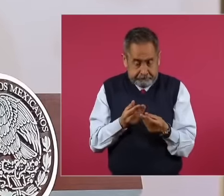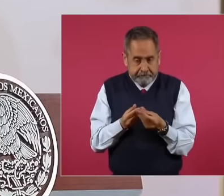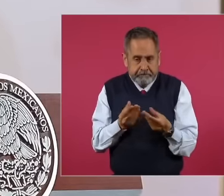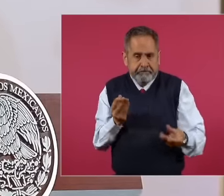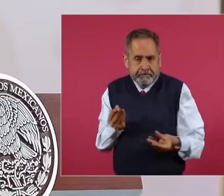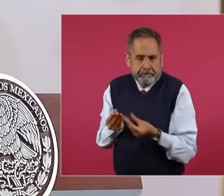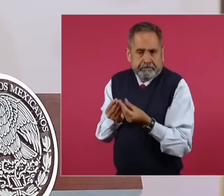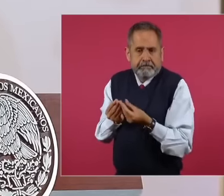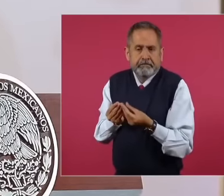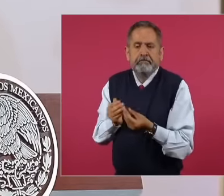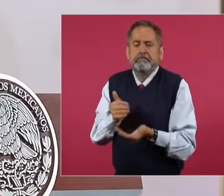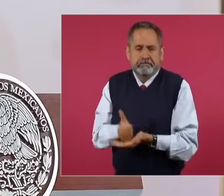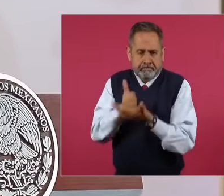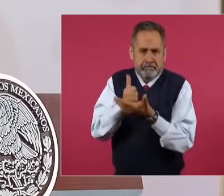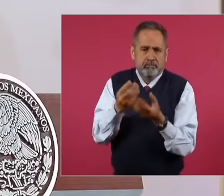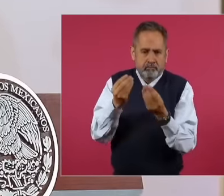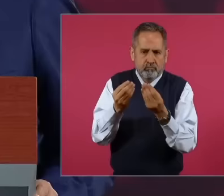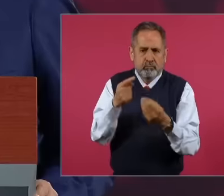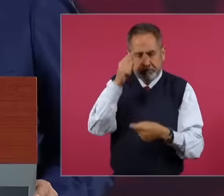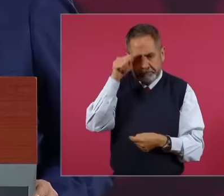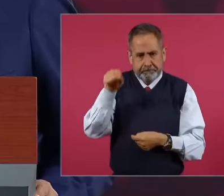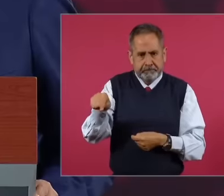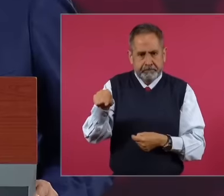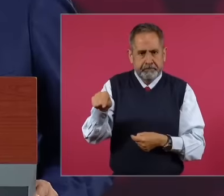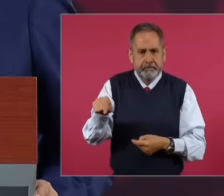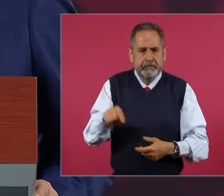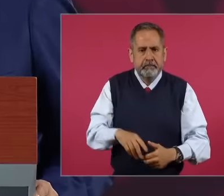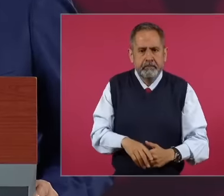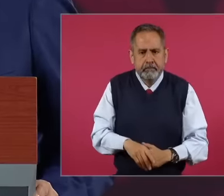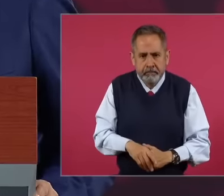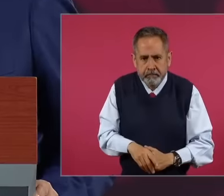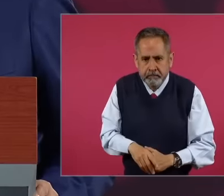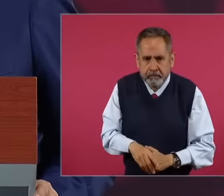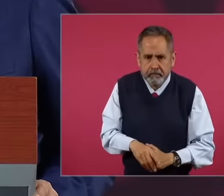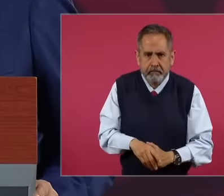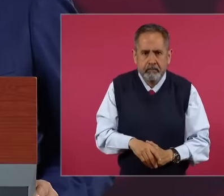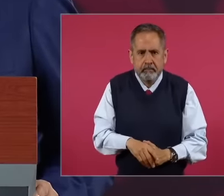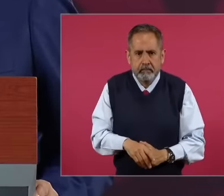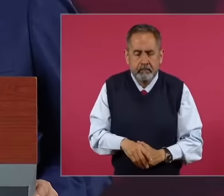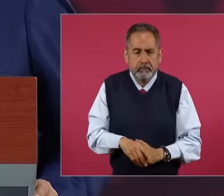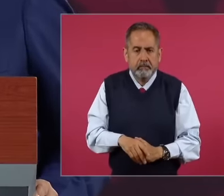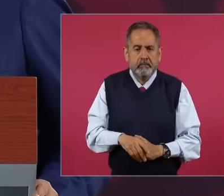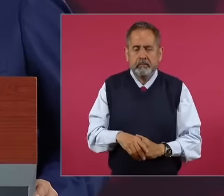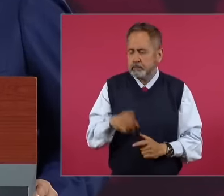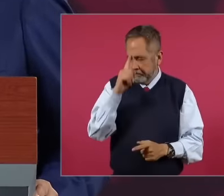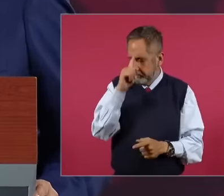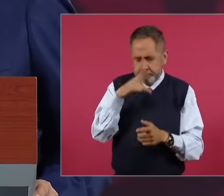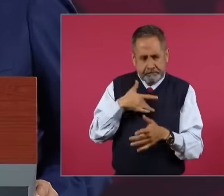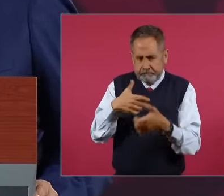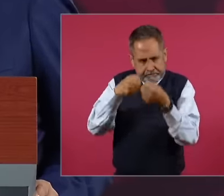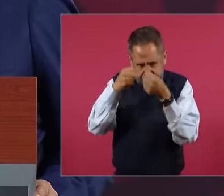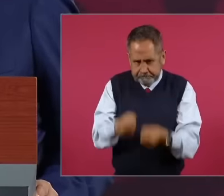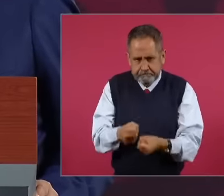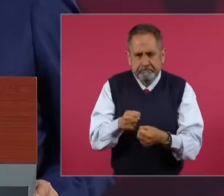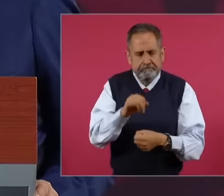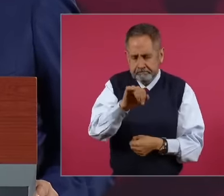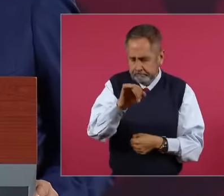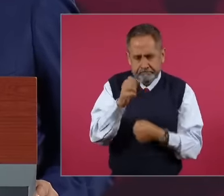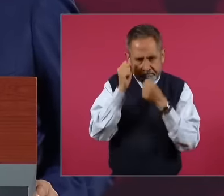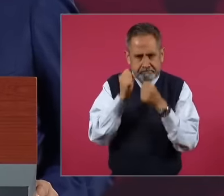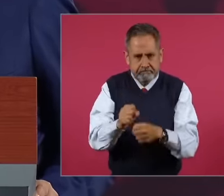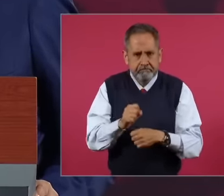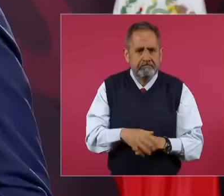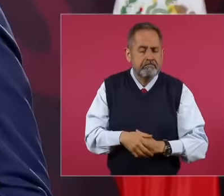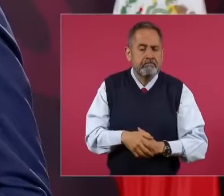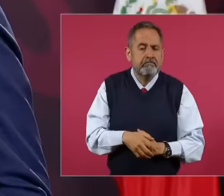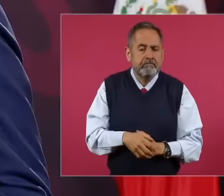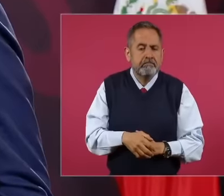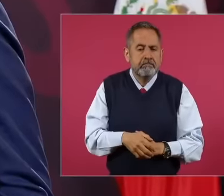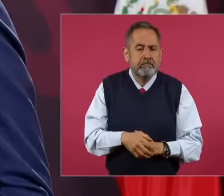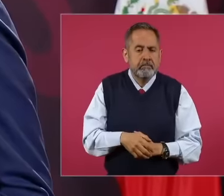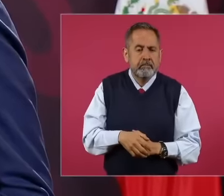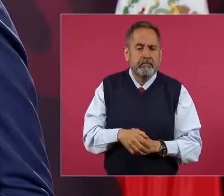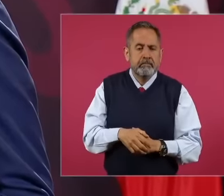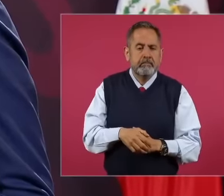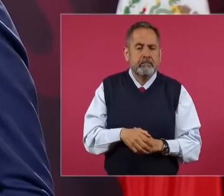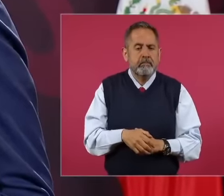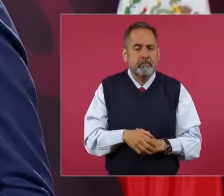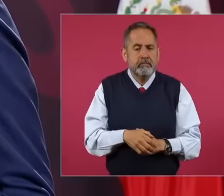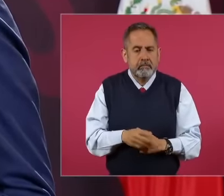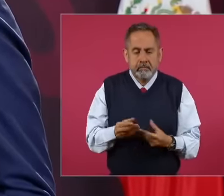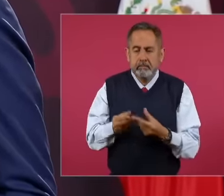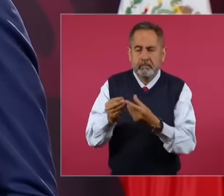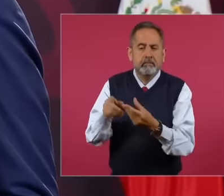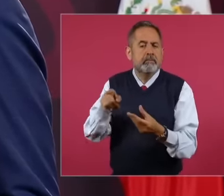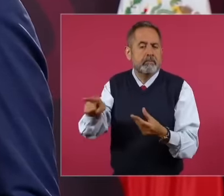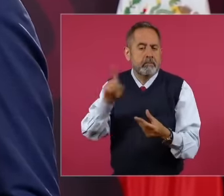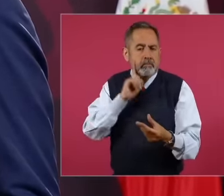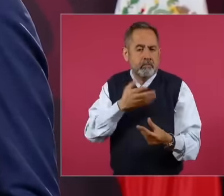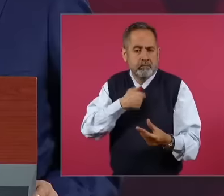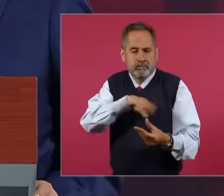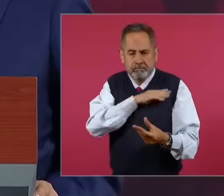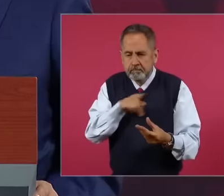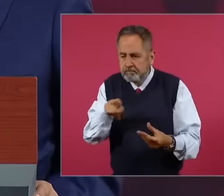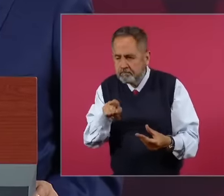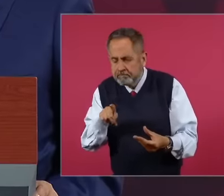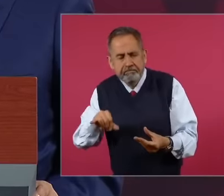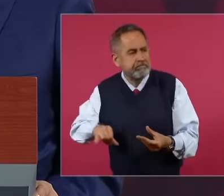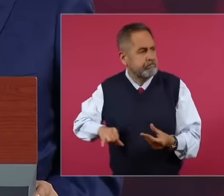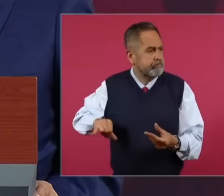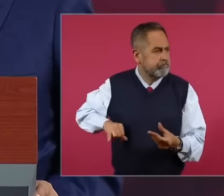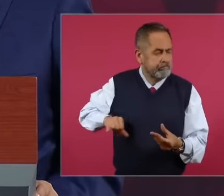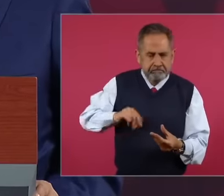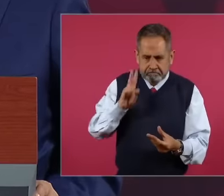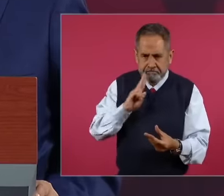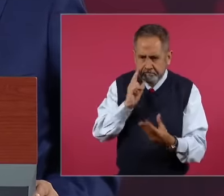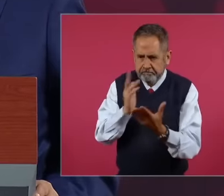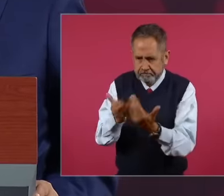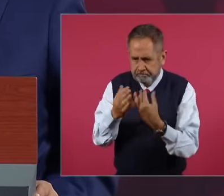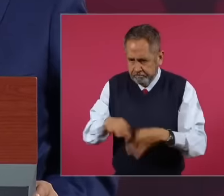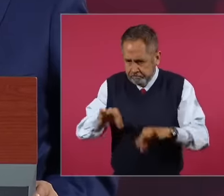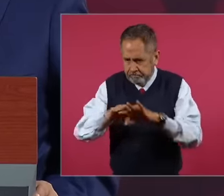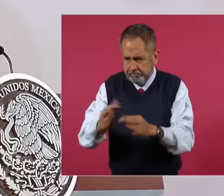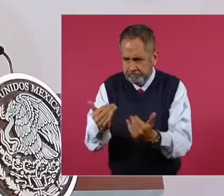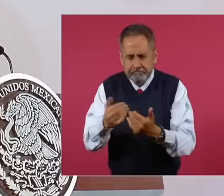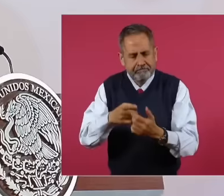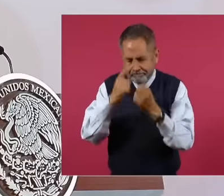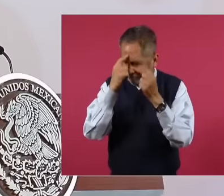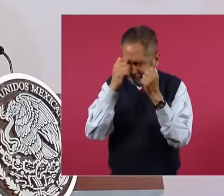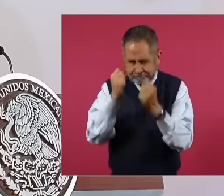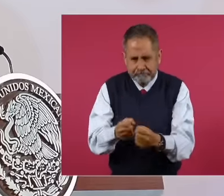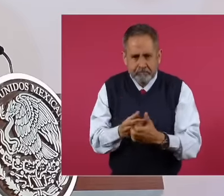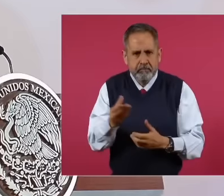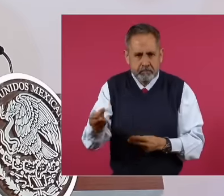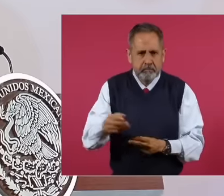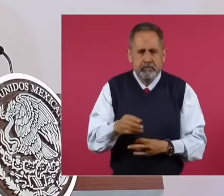a lot, surely the president-elect will care, it will matter and she is going